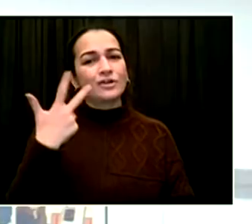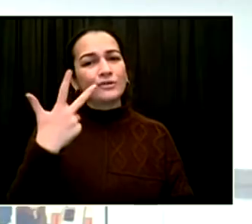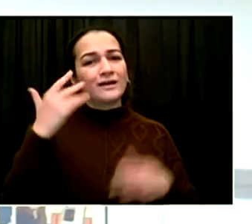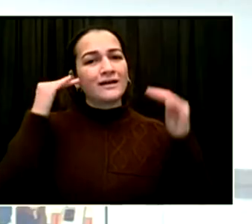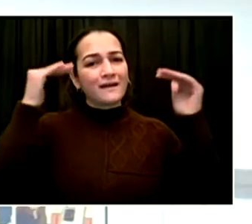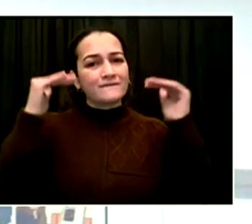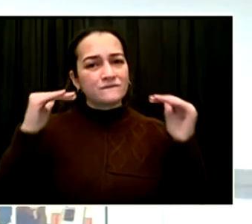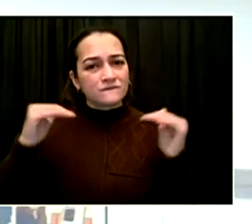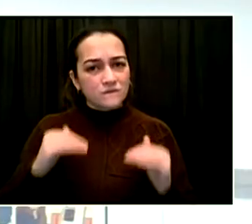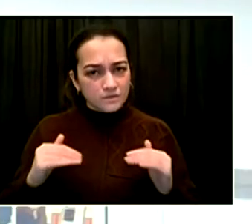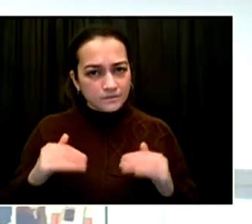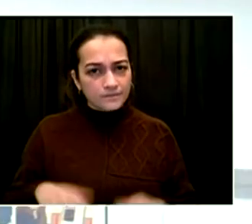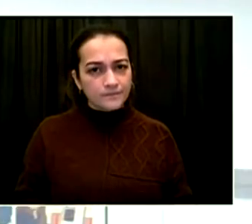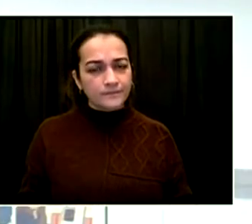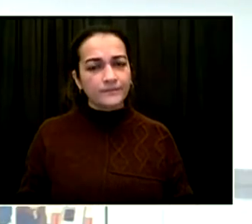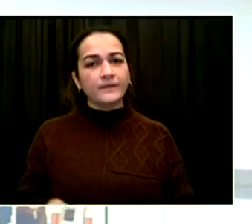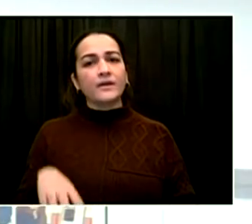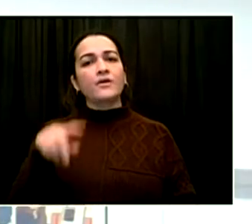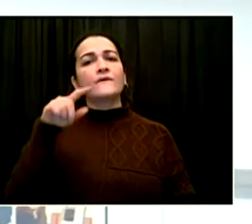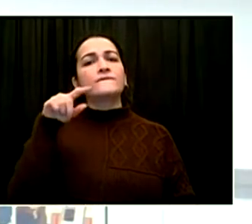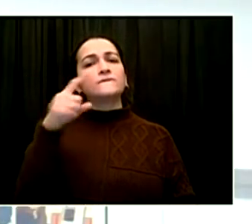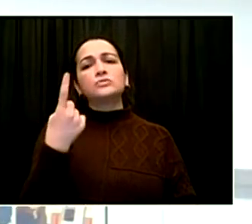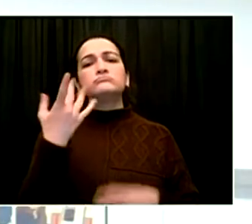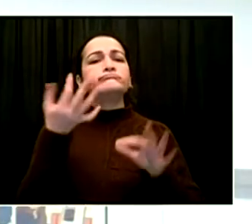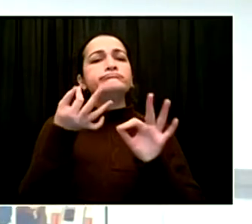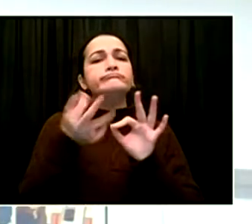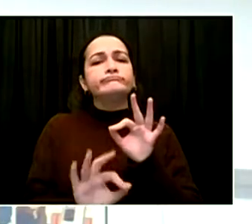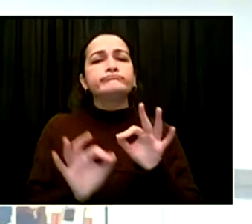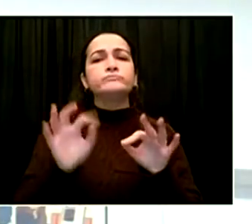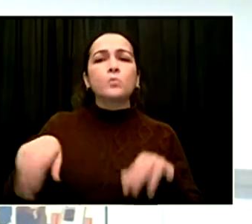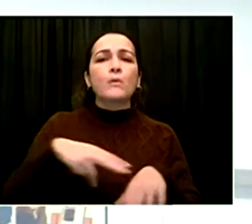FIRST IS WITH THE GENERAL